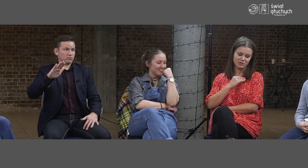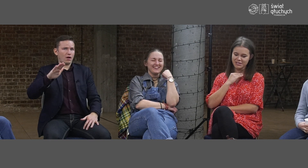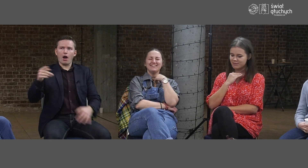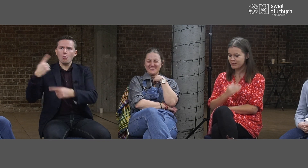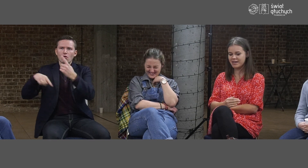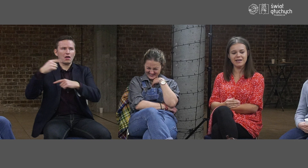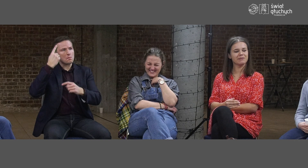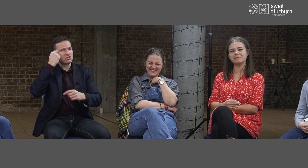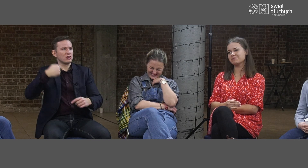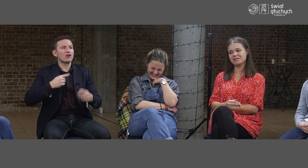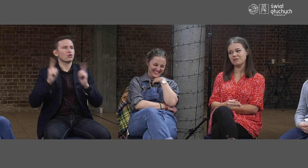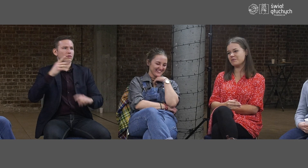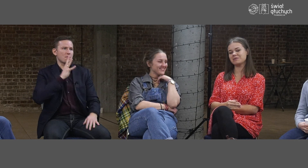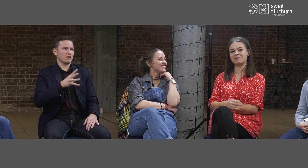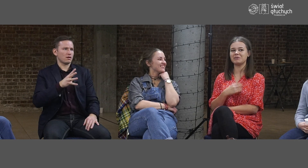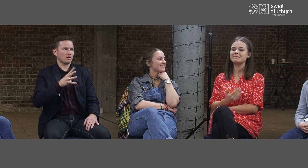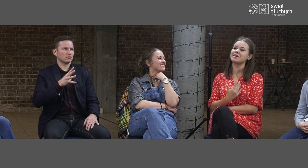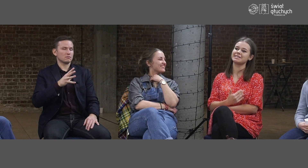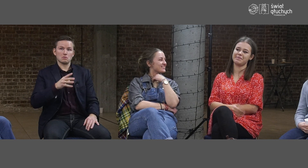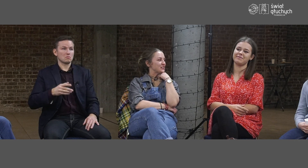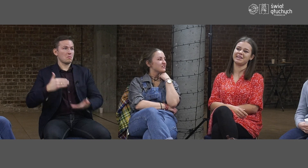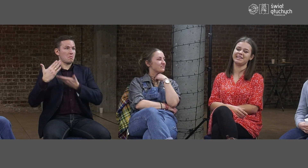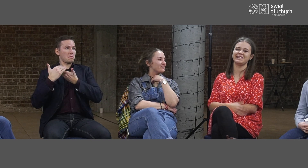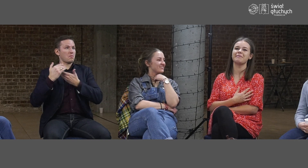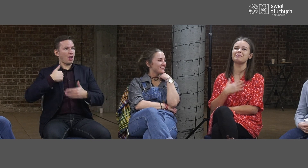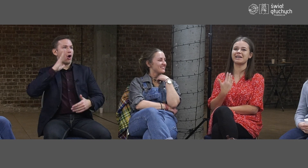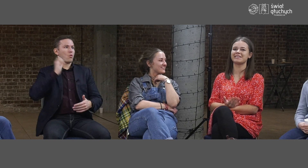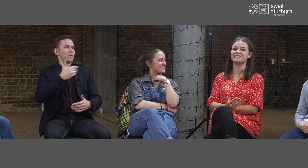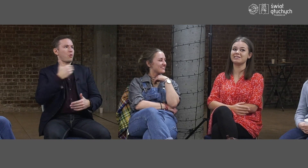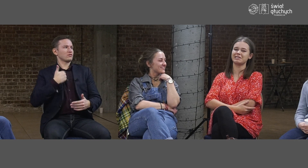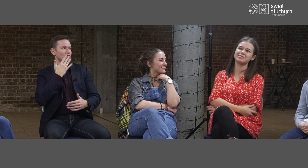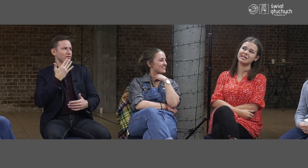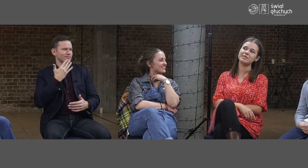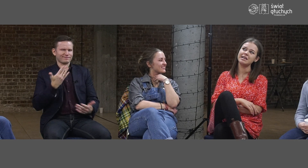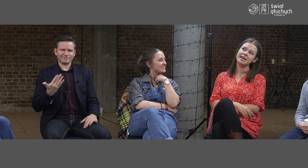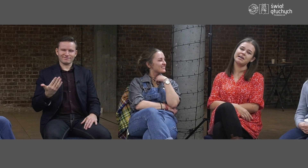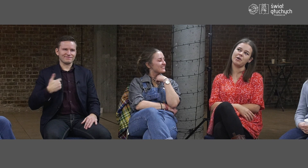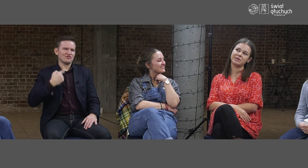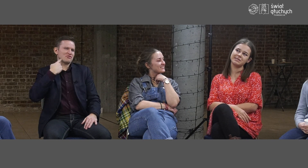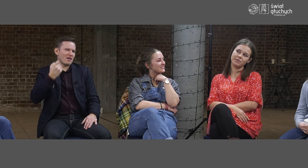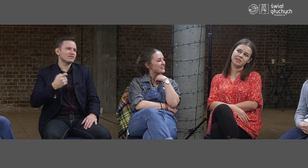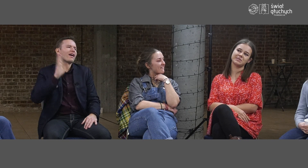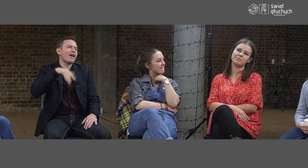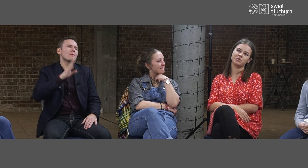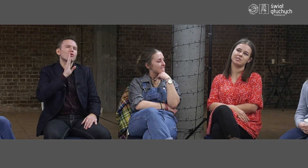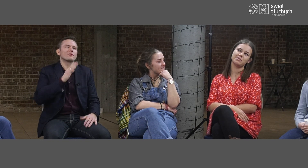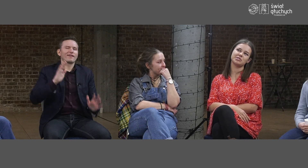Apparently, I speak Polish perfectly. It’s really funny, and I have a lot of perspective on it. Sometimes, when I think about my identity,